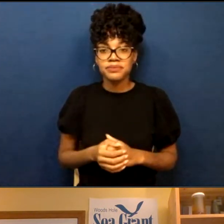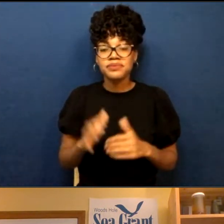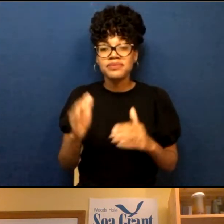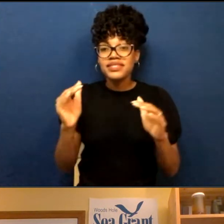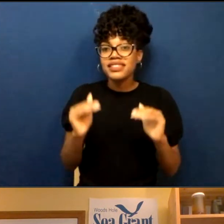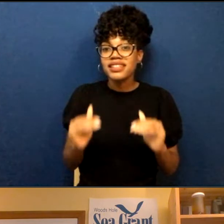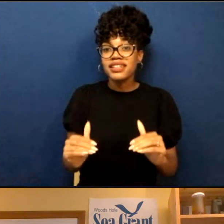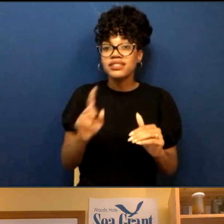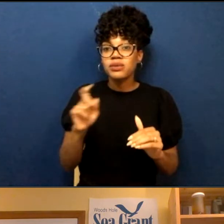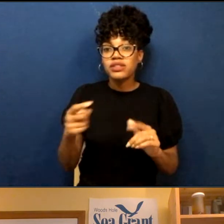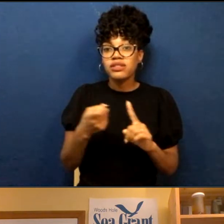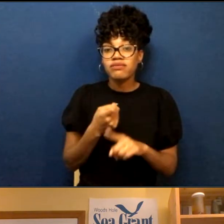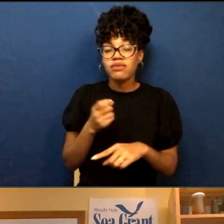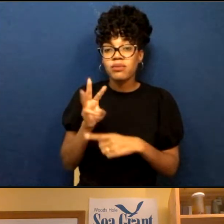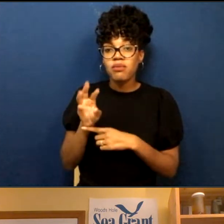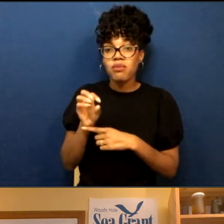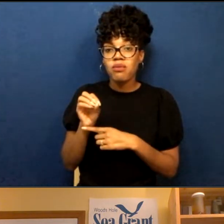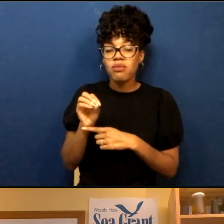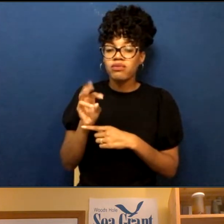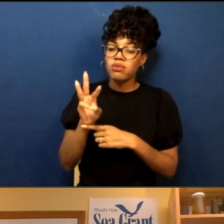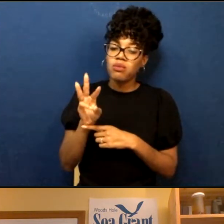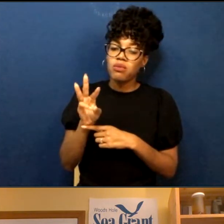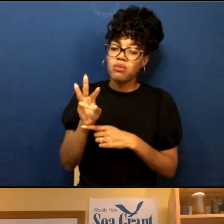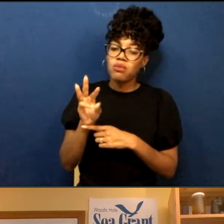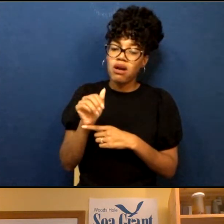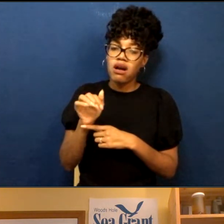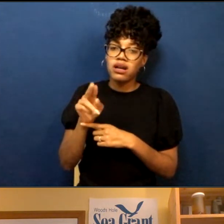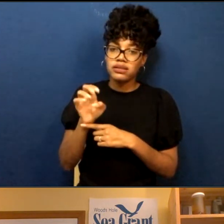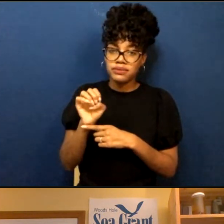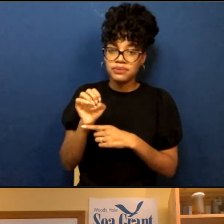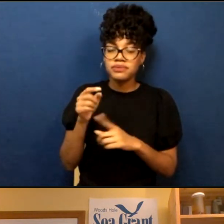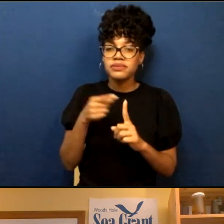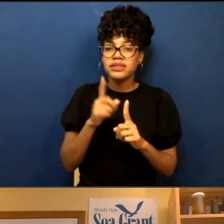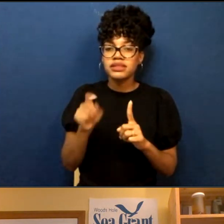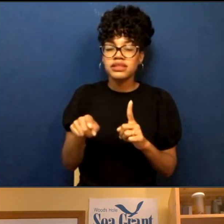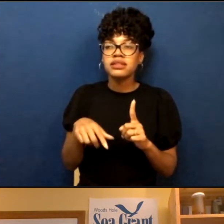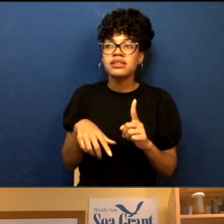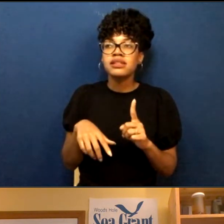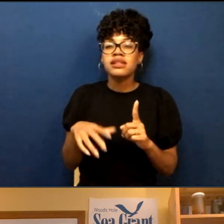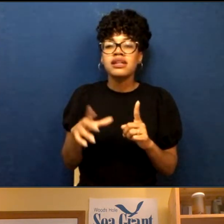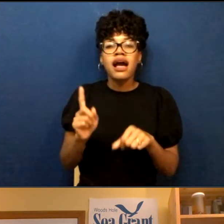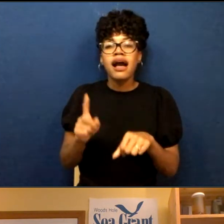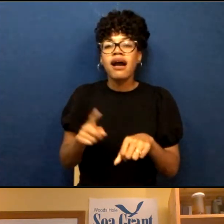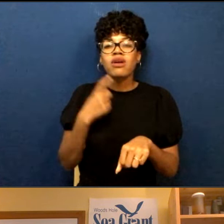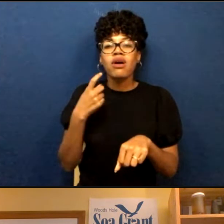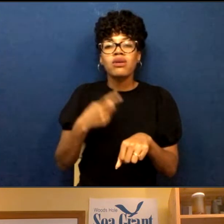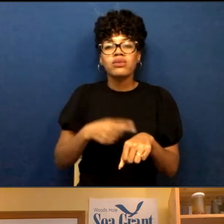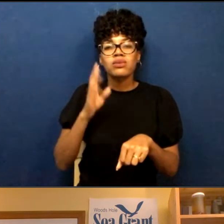And Juan is wondering "How long will the satellites tag stay on? And do you get the tag back?"